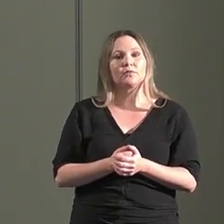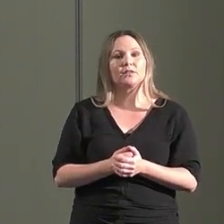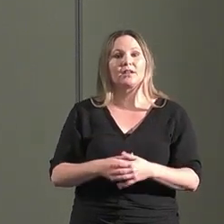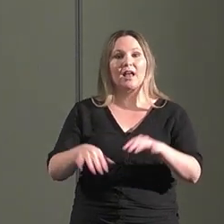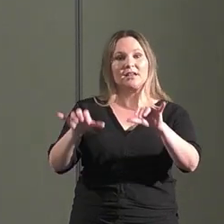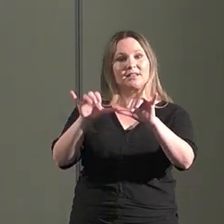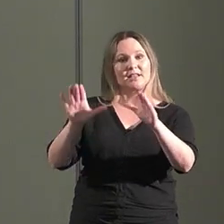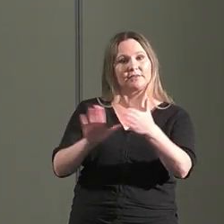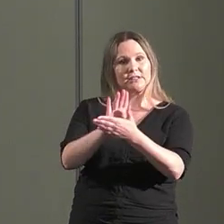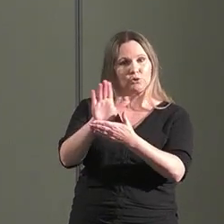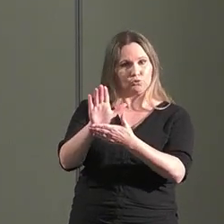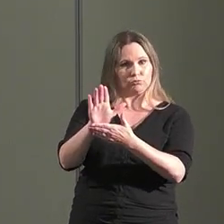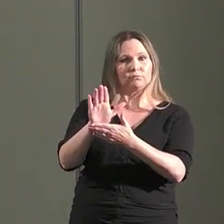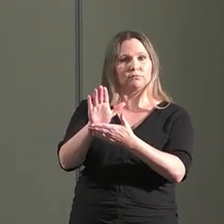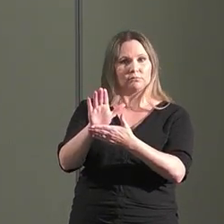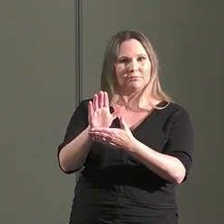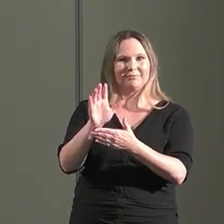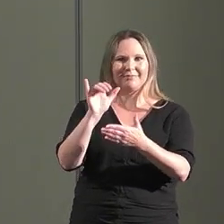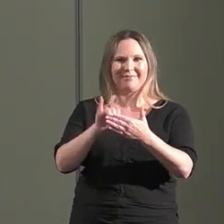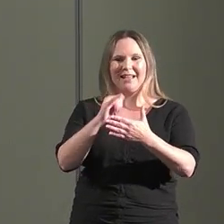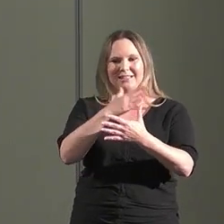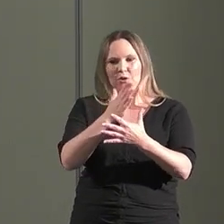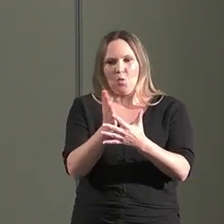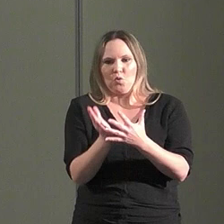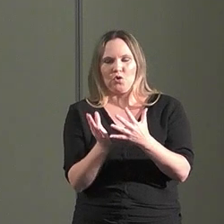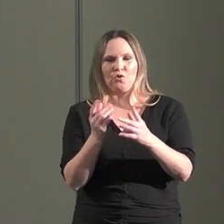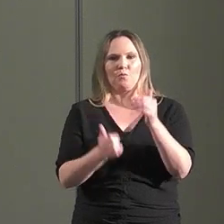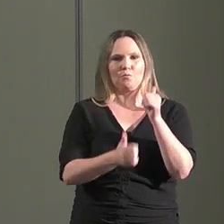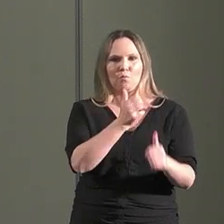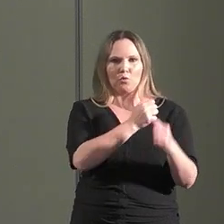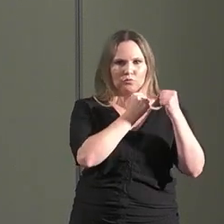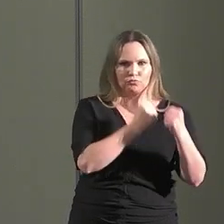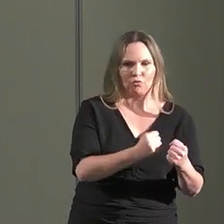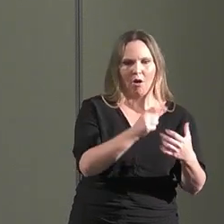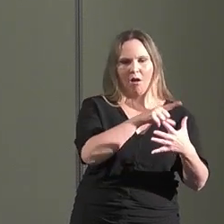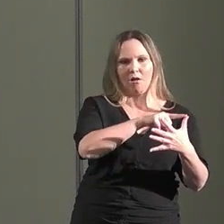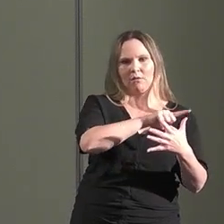institutions. These are in order from strongest to least strong.